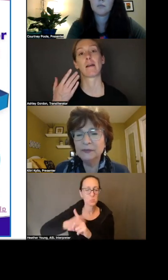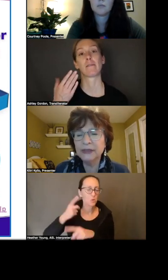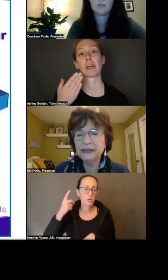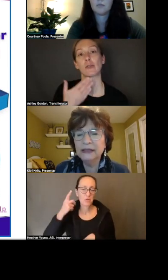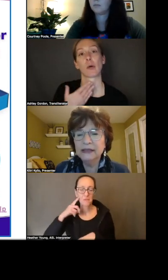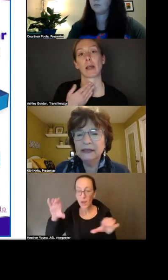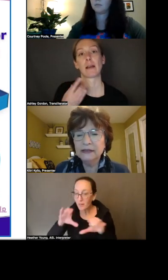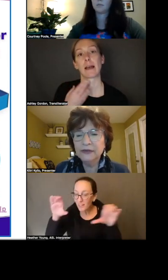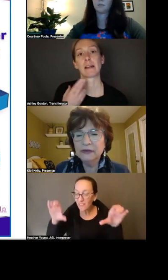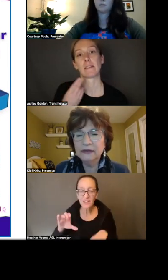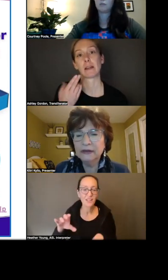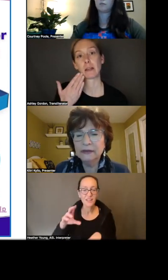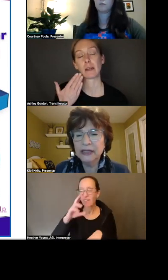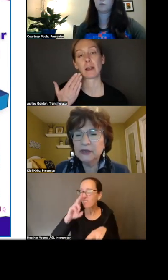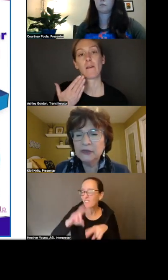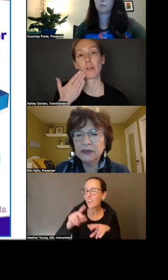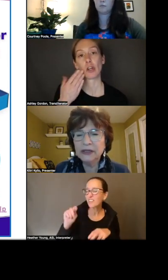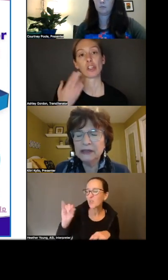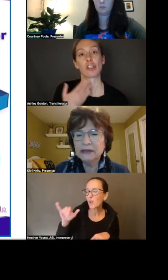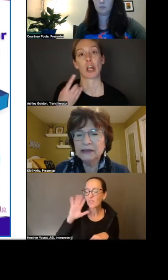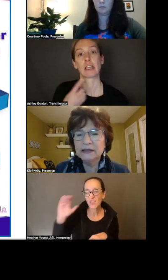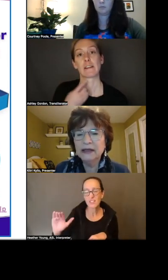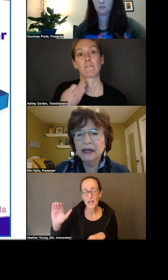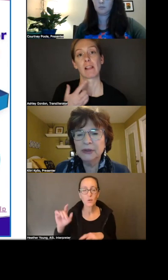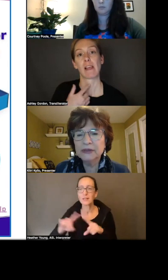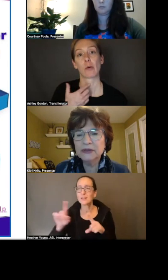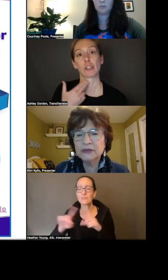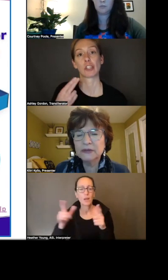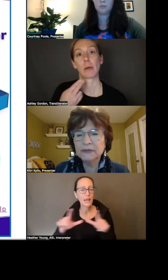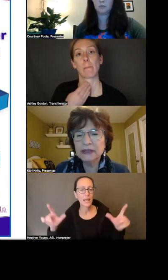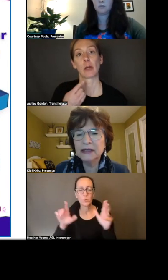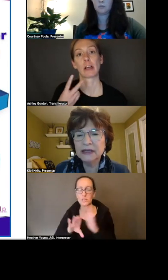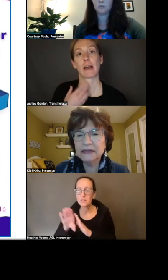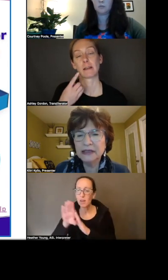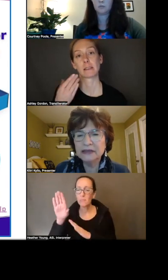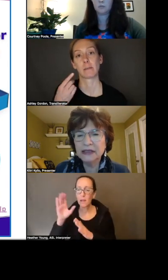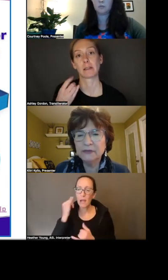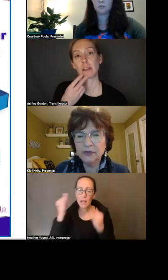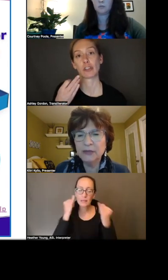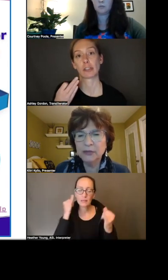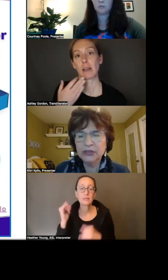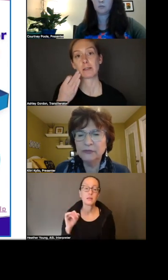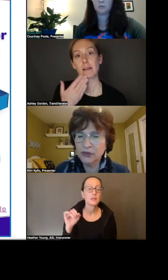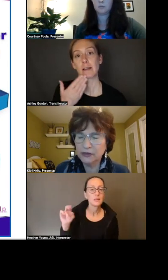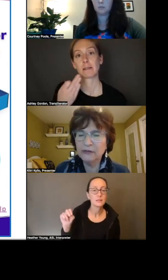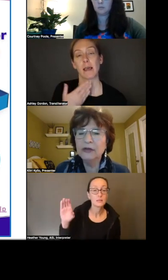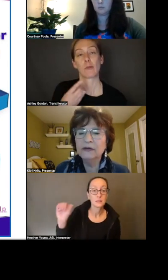different language building ideas. And plus there's, besides NCSA, free membership for a year